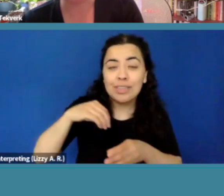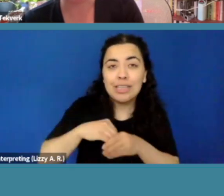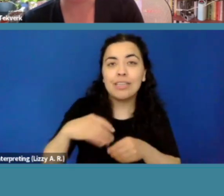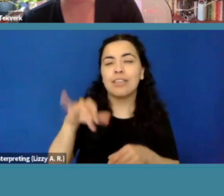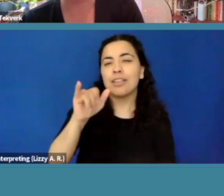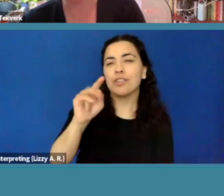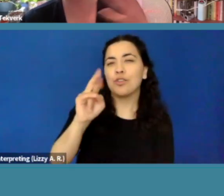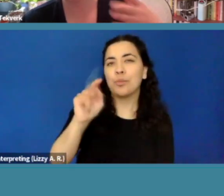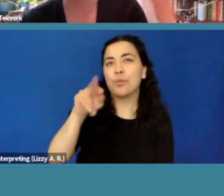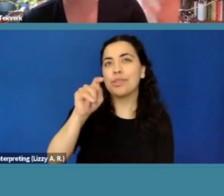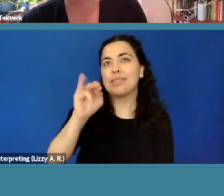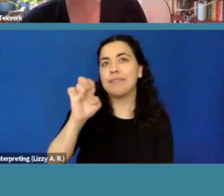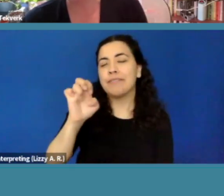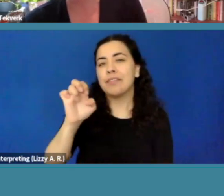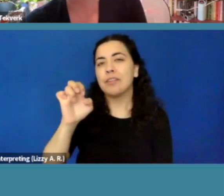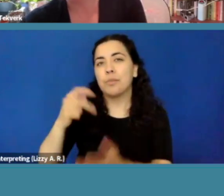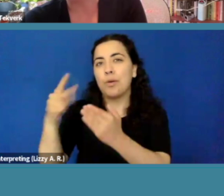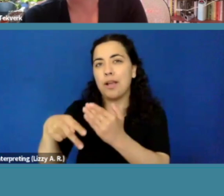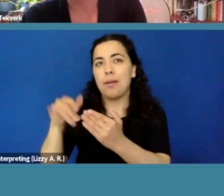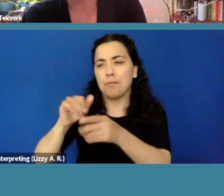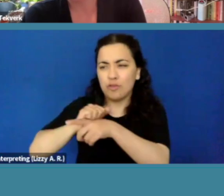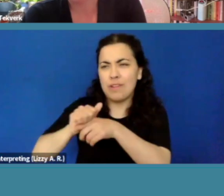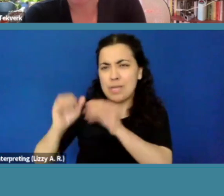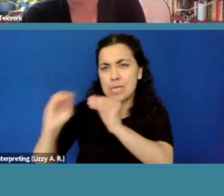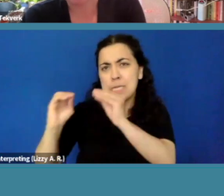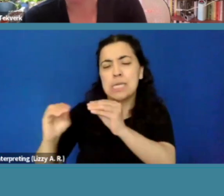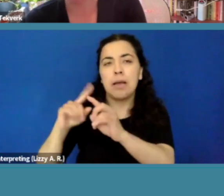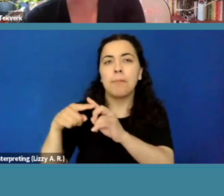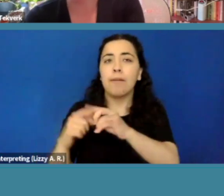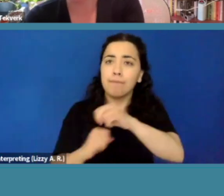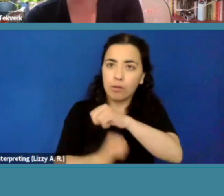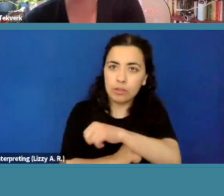by training them in foundations and then more detailed,